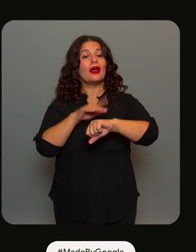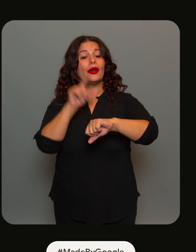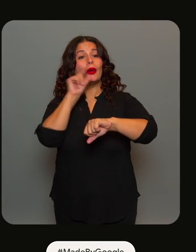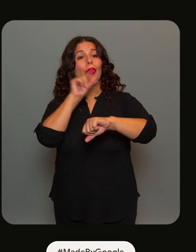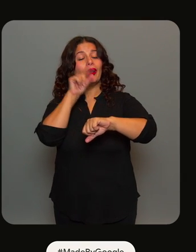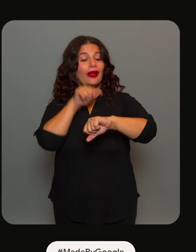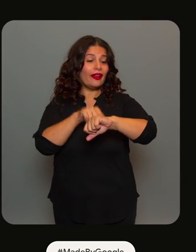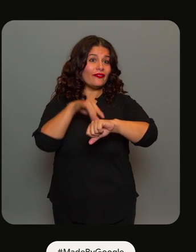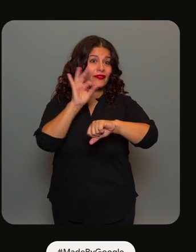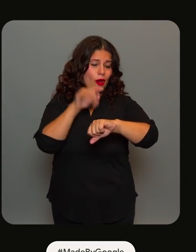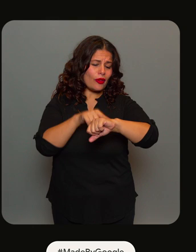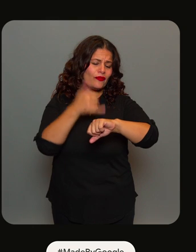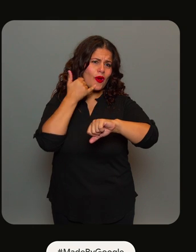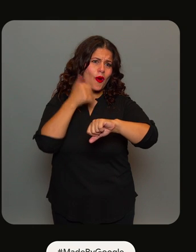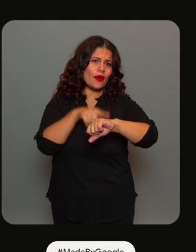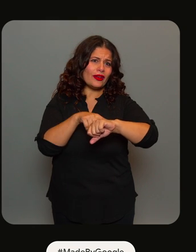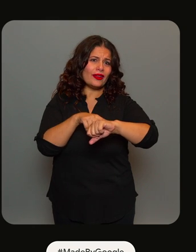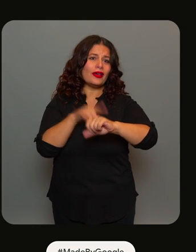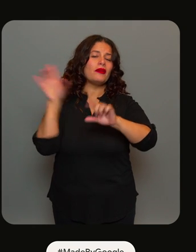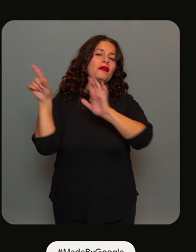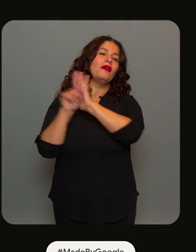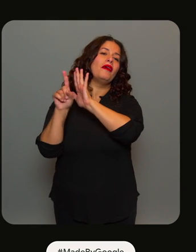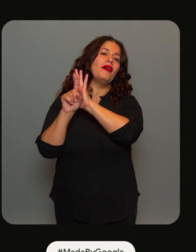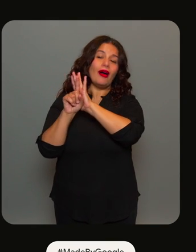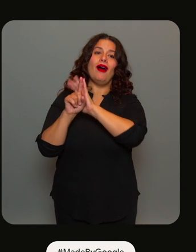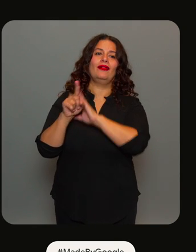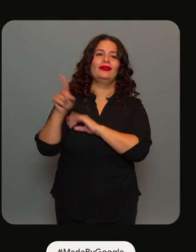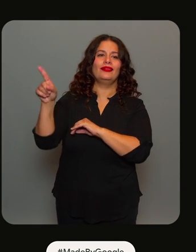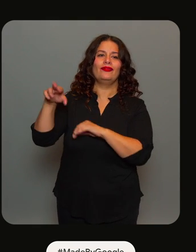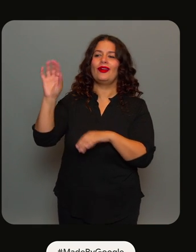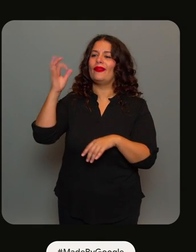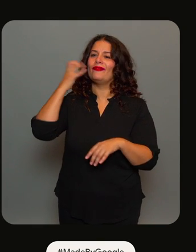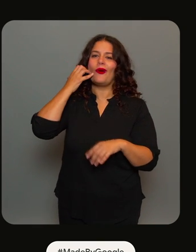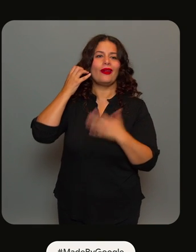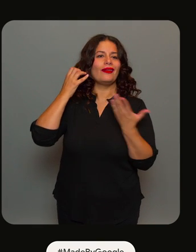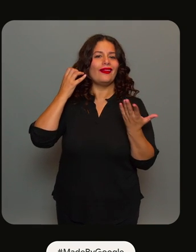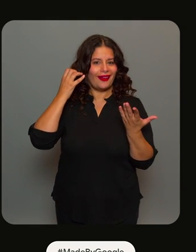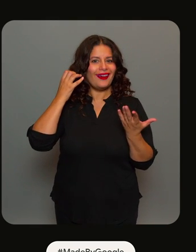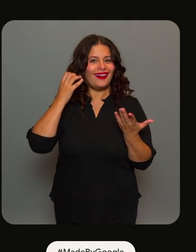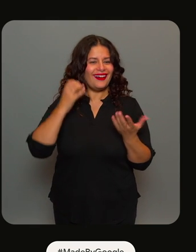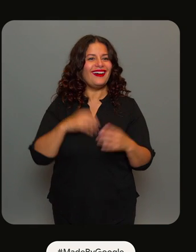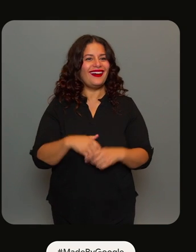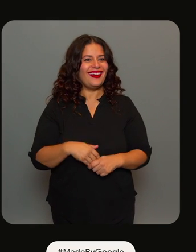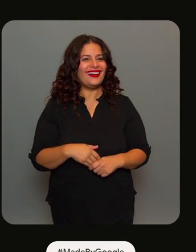Google, find my phone" on your watch to ring your phone when it's lost in the couch cushions.